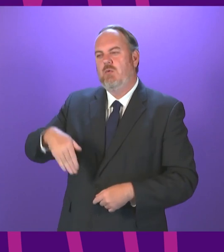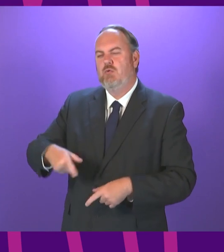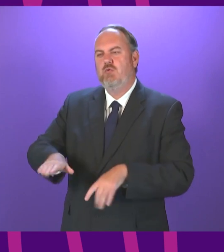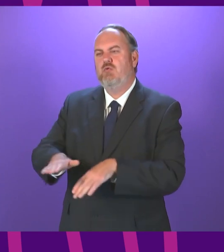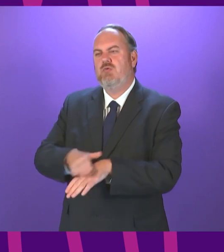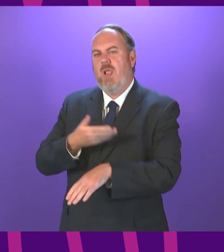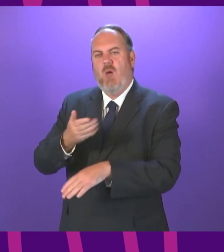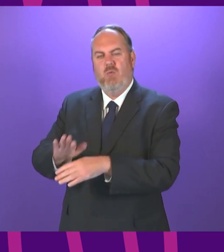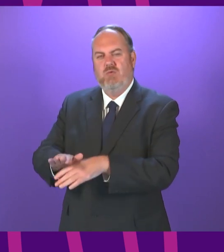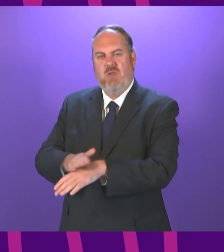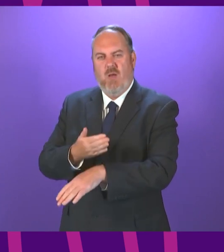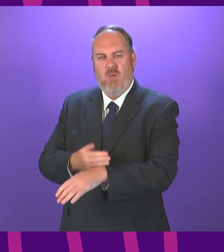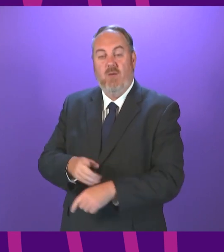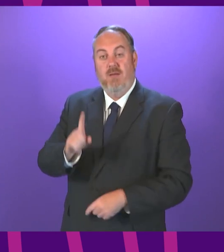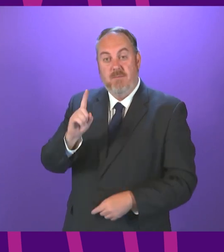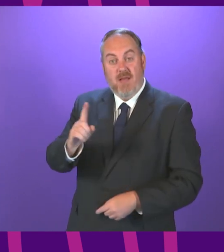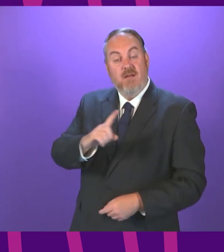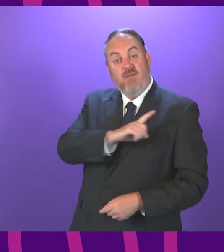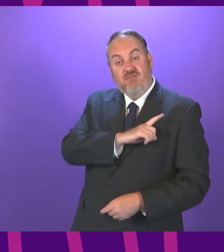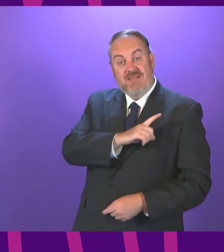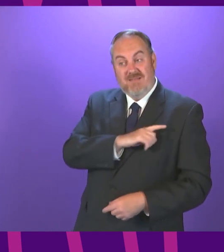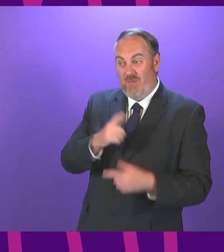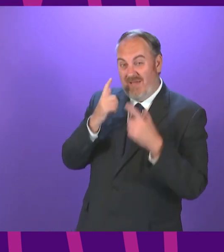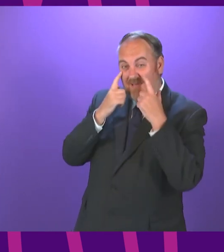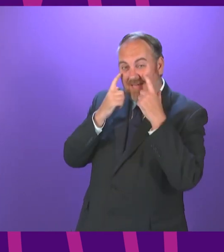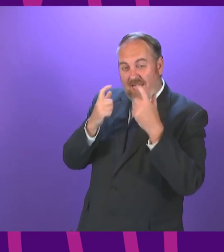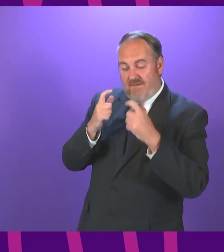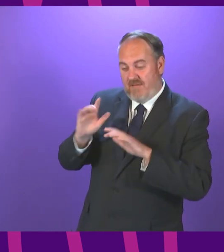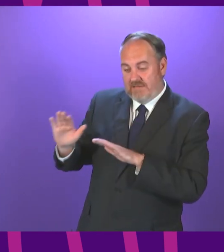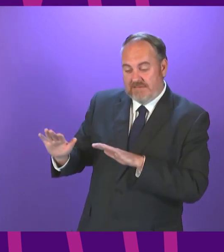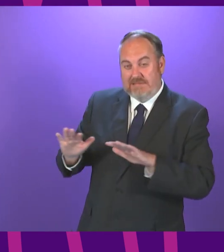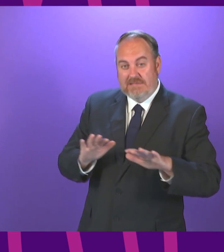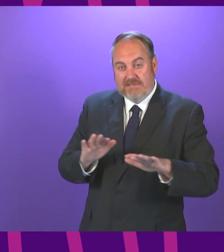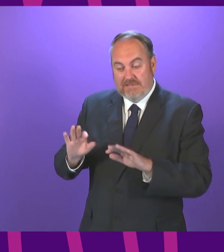The reason why we want to take a cautious and gradual path through the pandemic is so that we